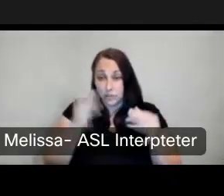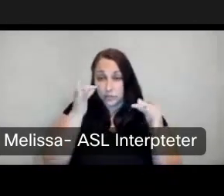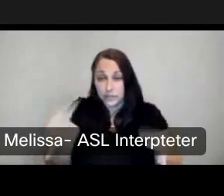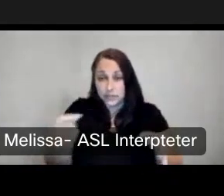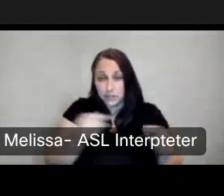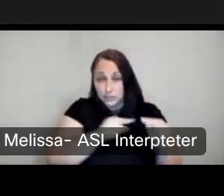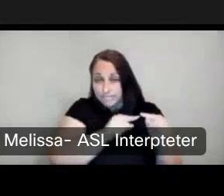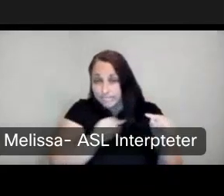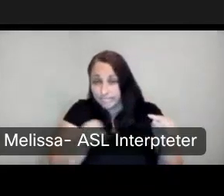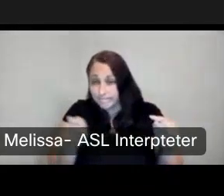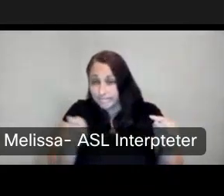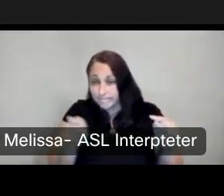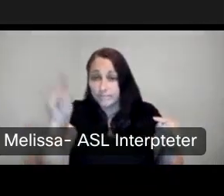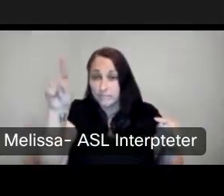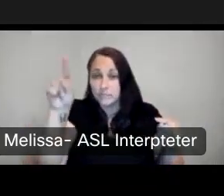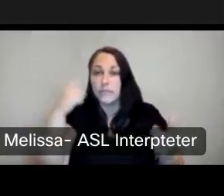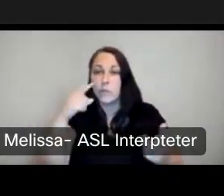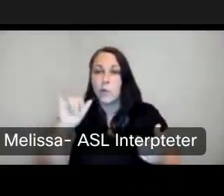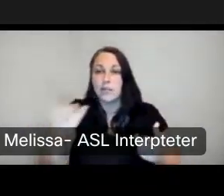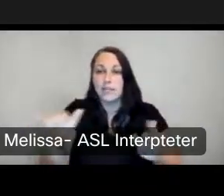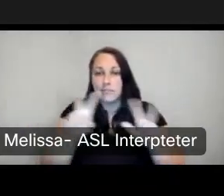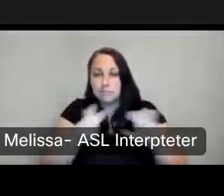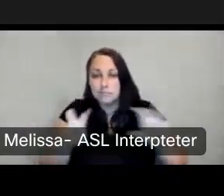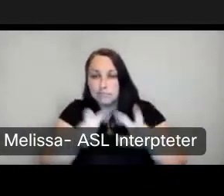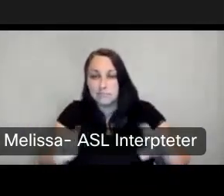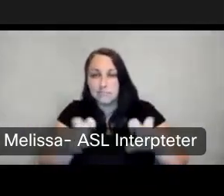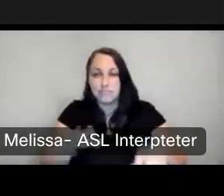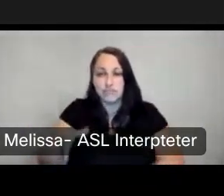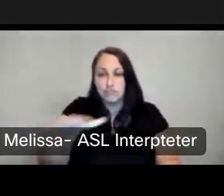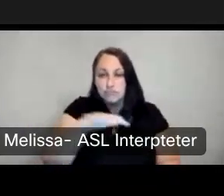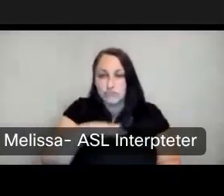analysis of Ward 7 and where people in Ward 7 trying to go